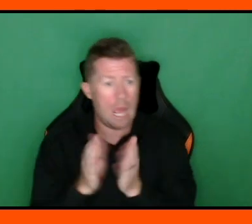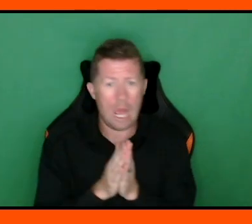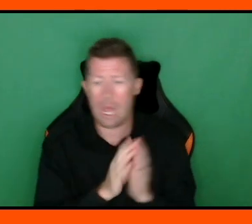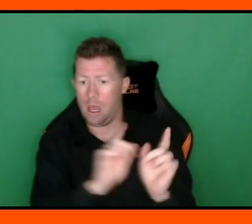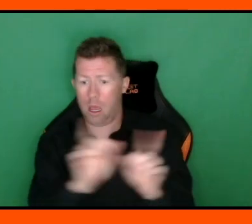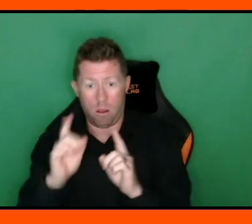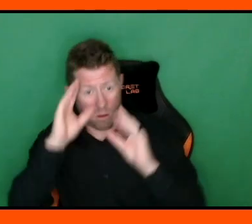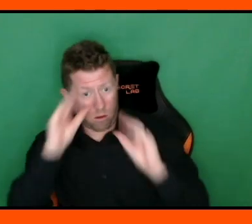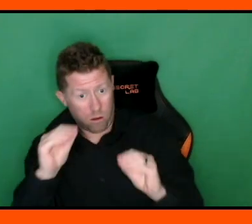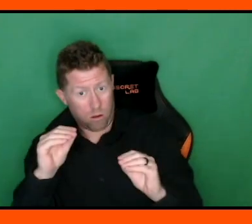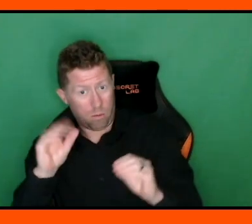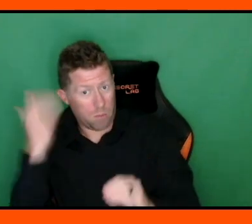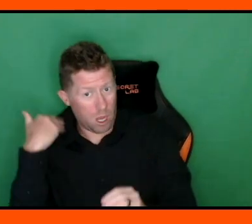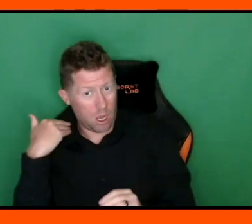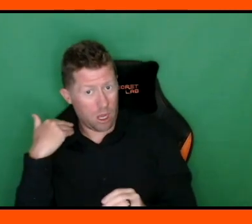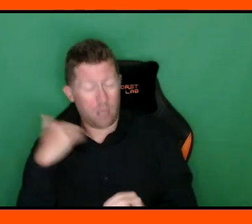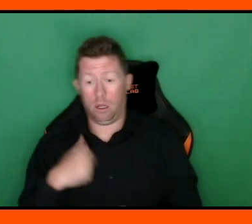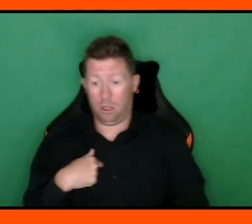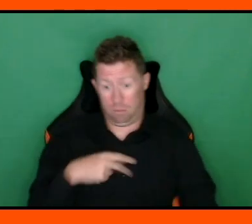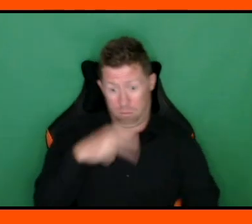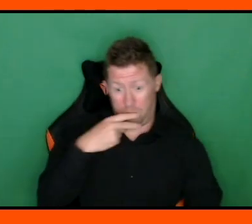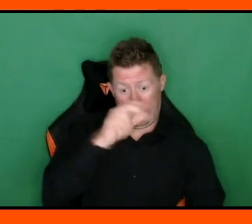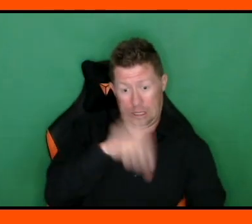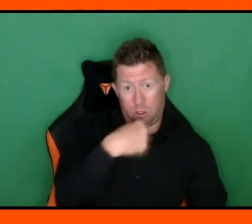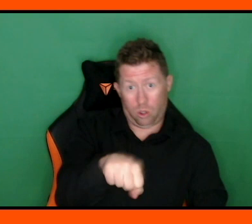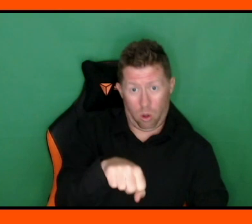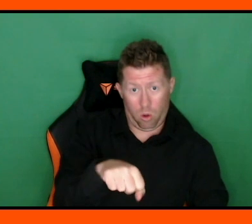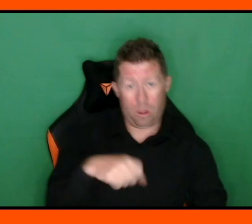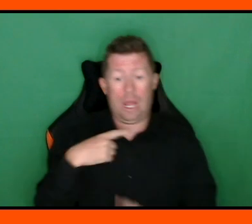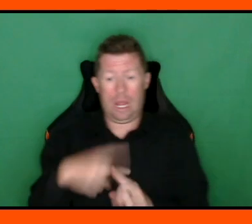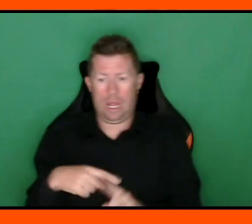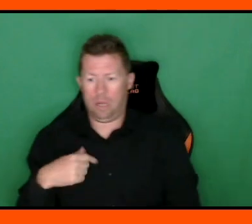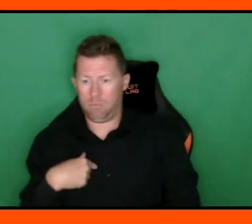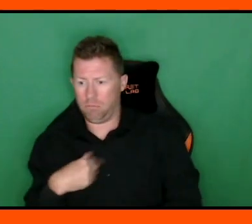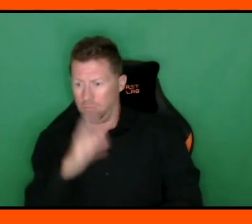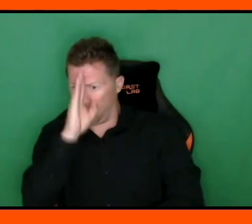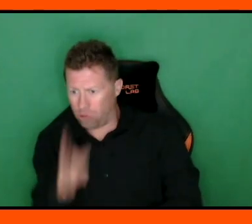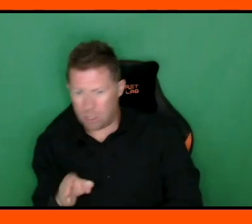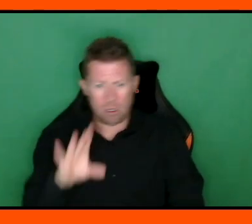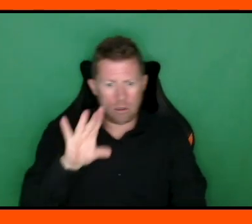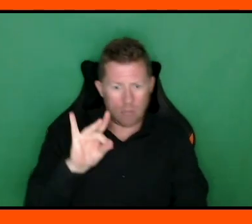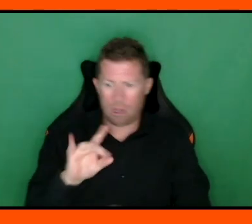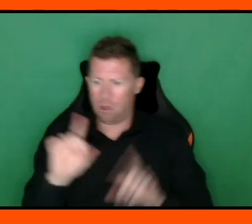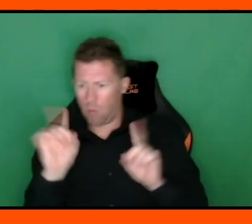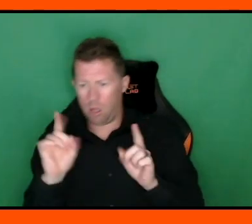smoking status and sexual orientation. We’ve included these submissions from 2021